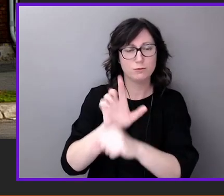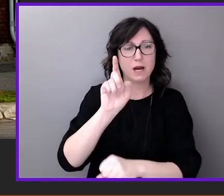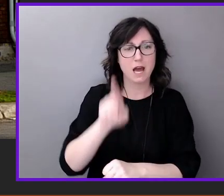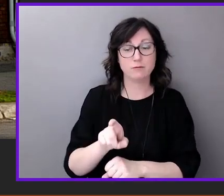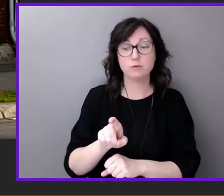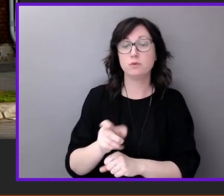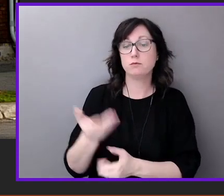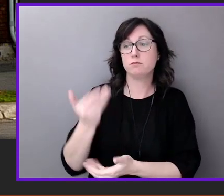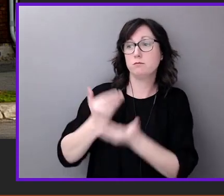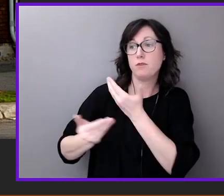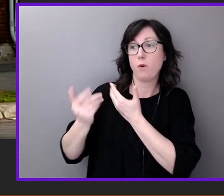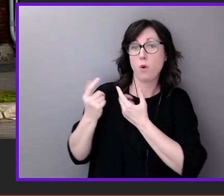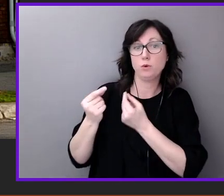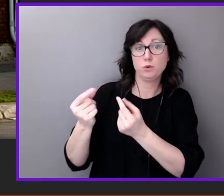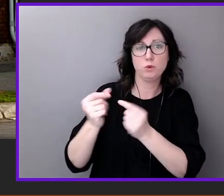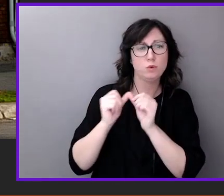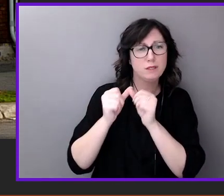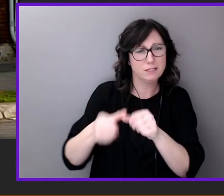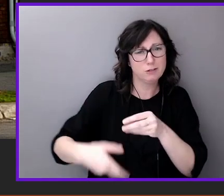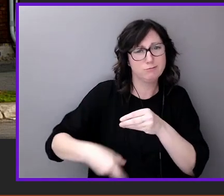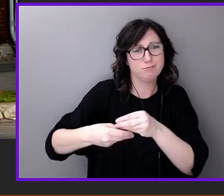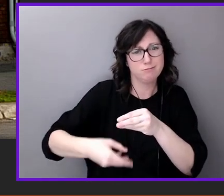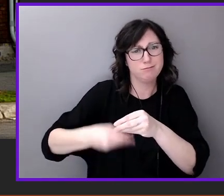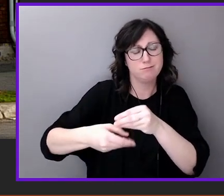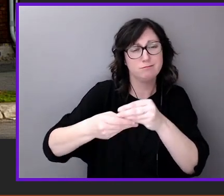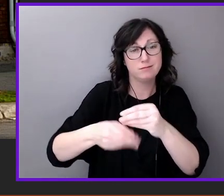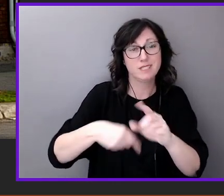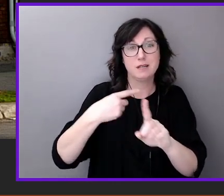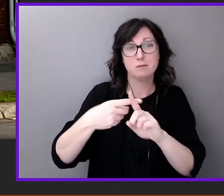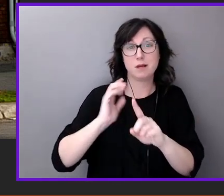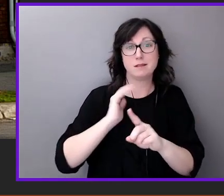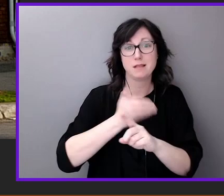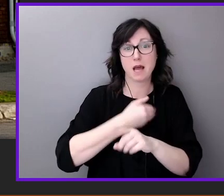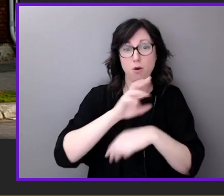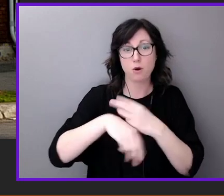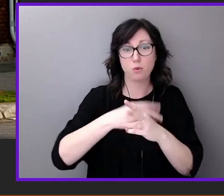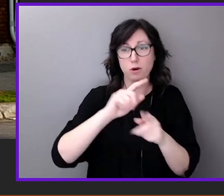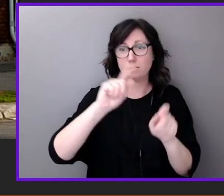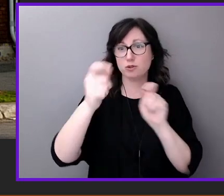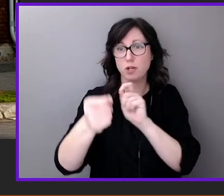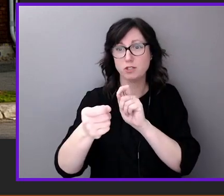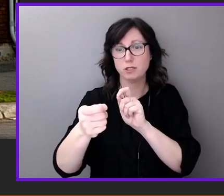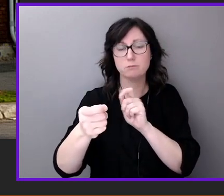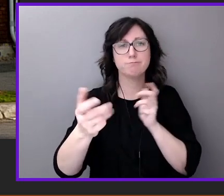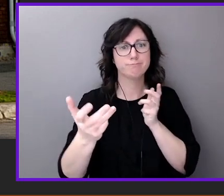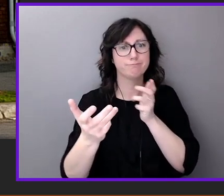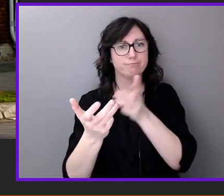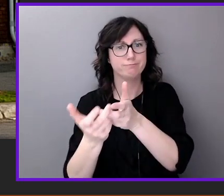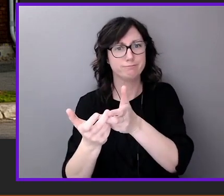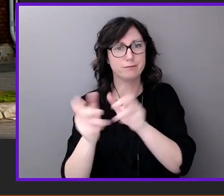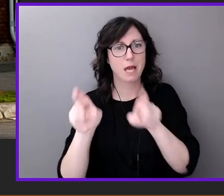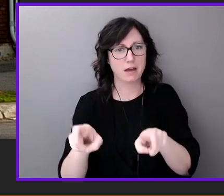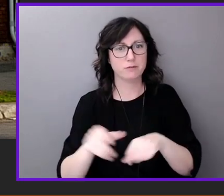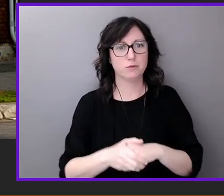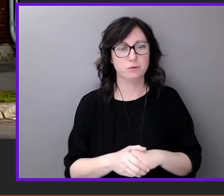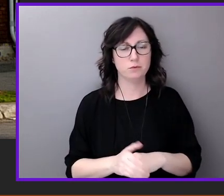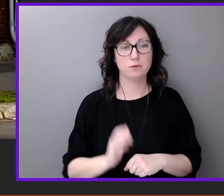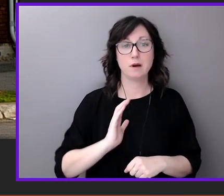in the past and to meet the changing realities of our world. I’m extremely proud of the strategic plan that we have. Art, now more than ever